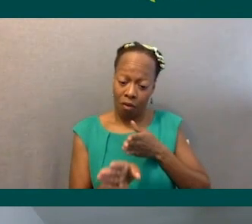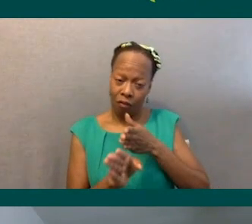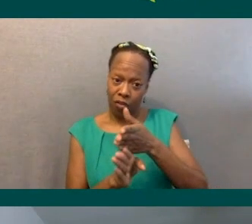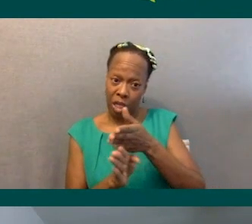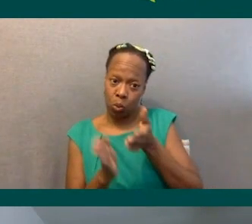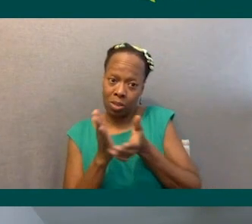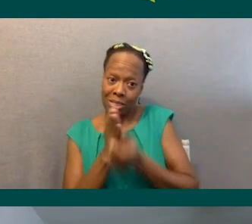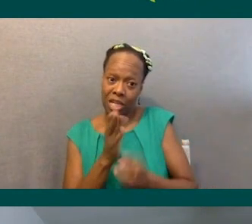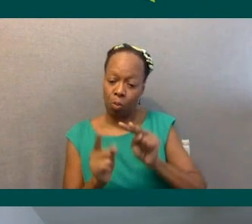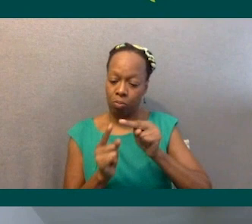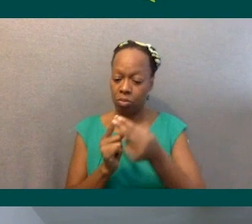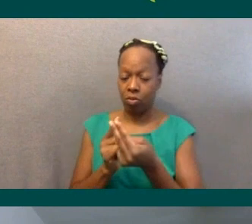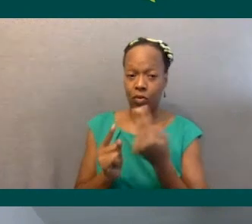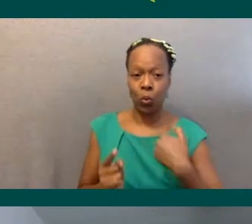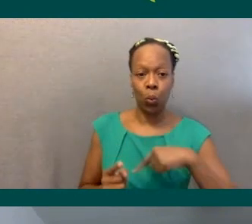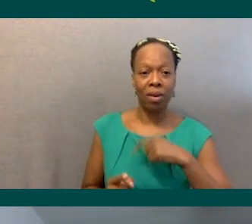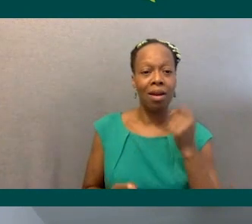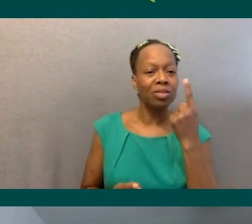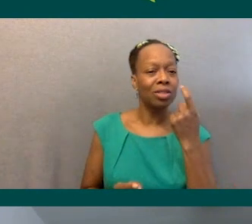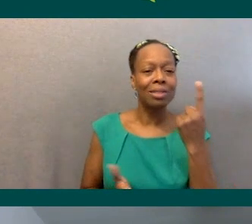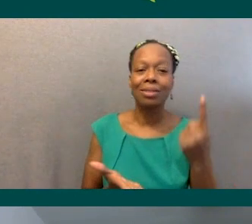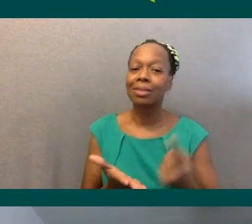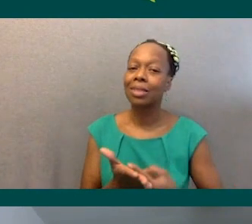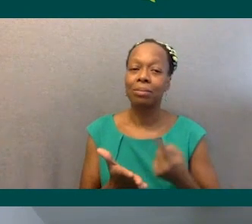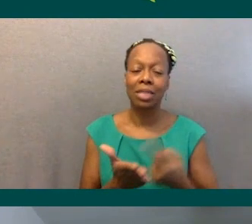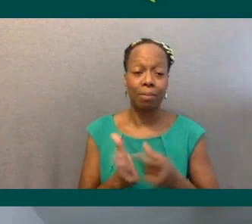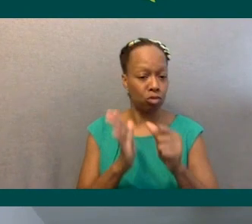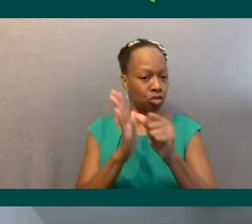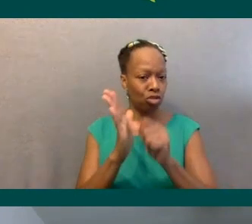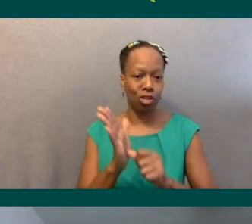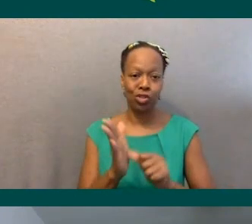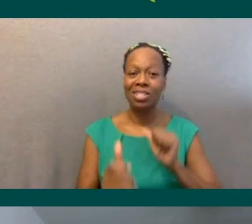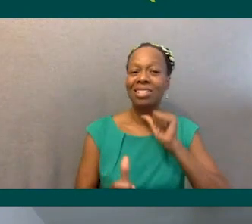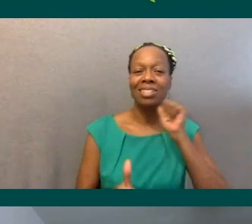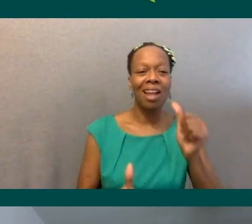the more we understand that sometimes surgery is, orthopedic surgery is not the answer.